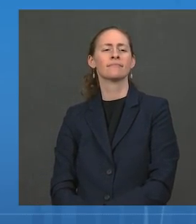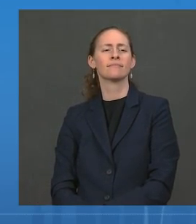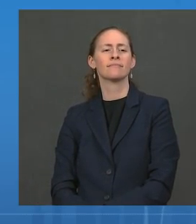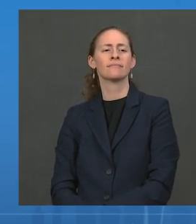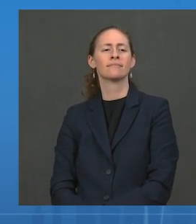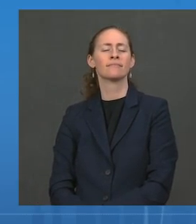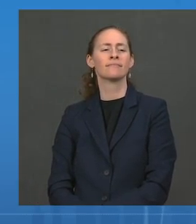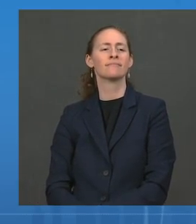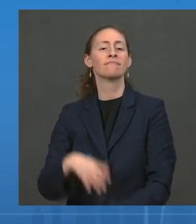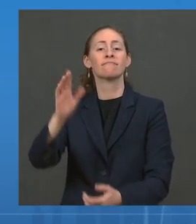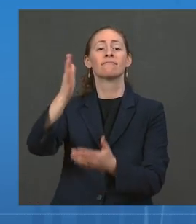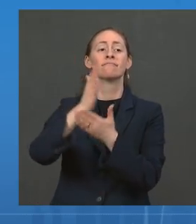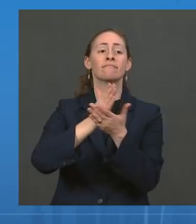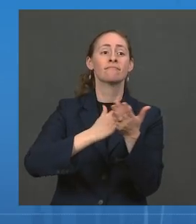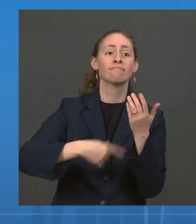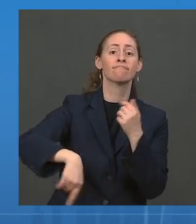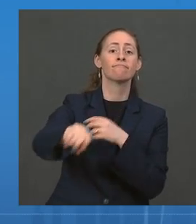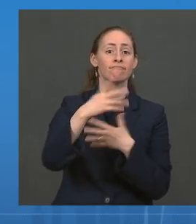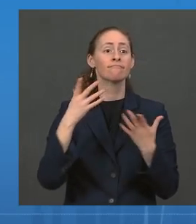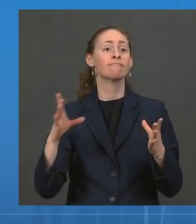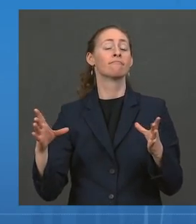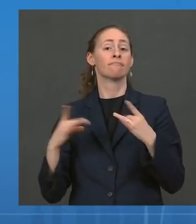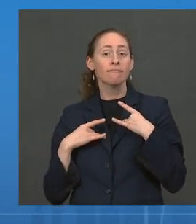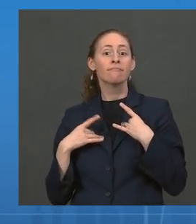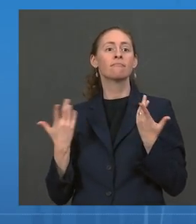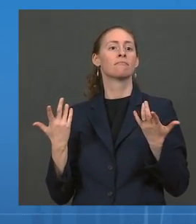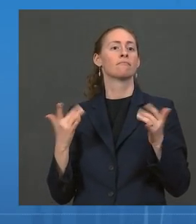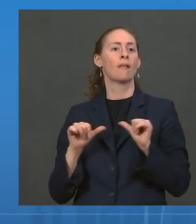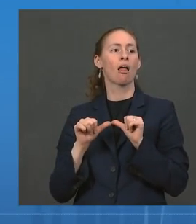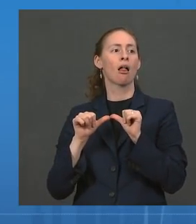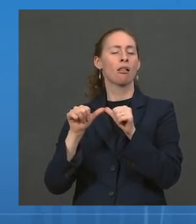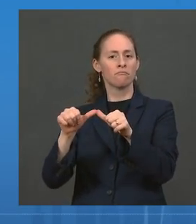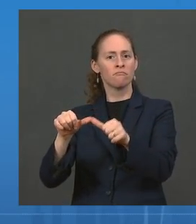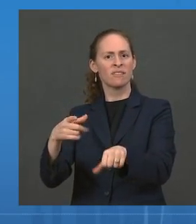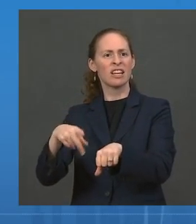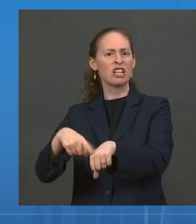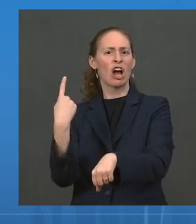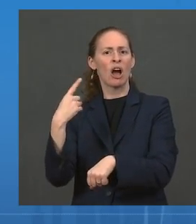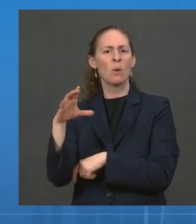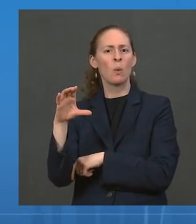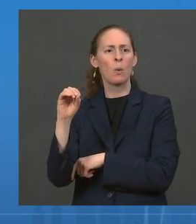So, there's a really good reason to optimally protect younger individuals,